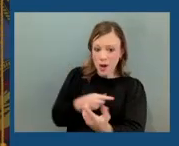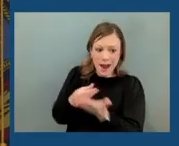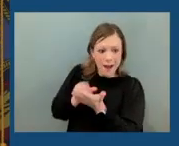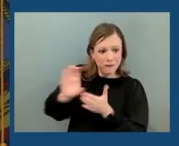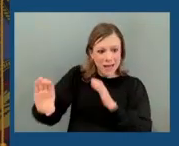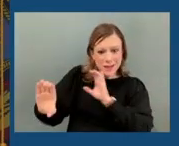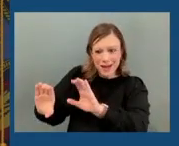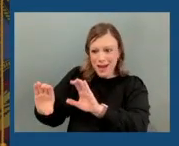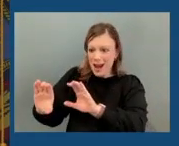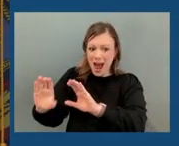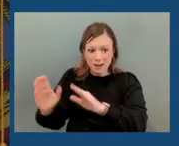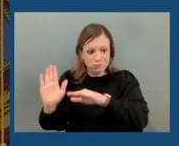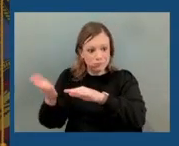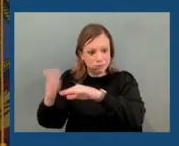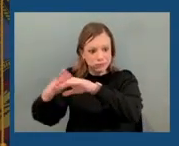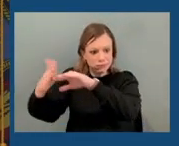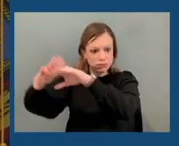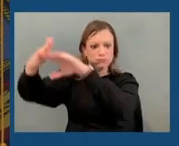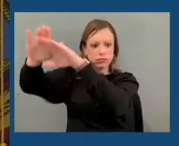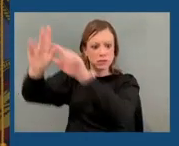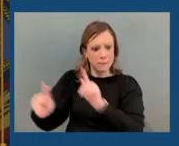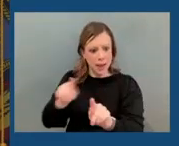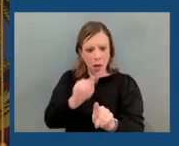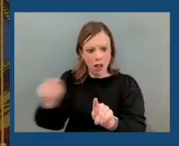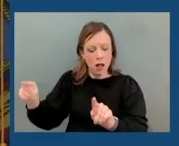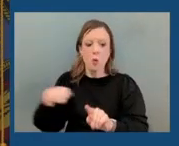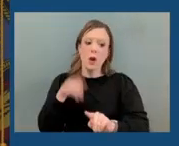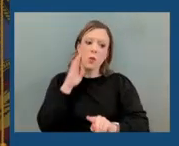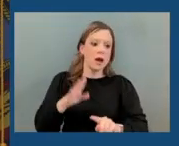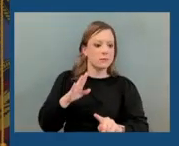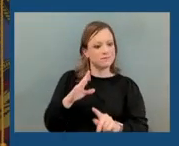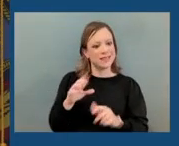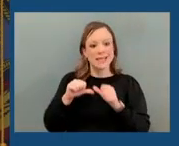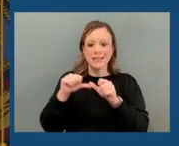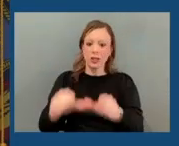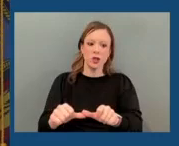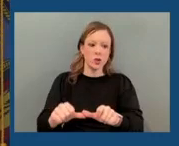and we're gonna continue these record levels of funding. I will do anything I can to make sure you're successful.